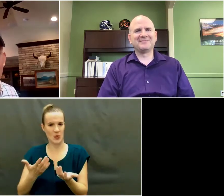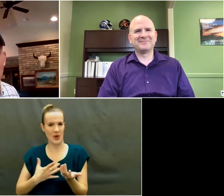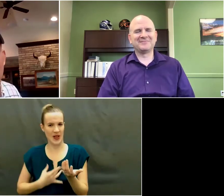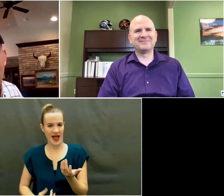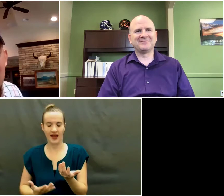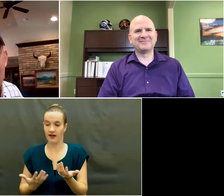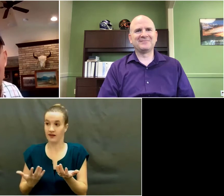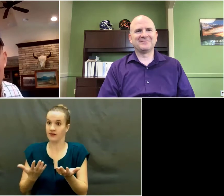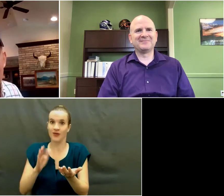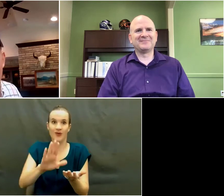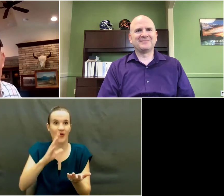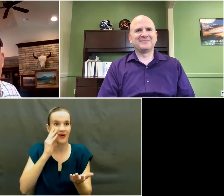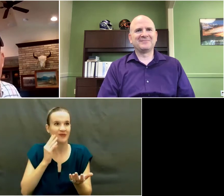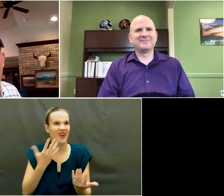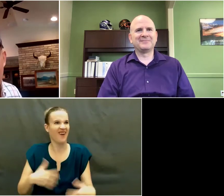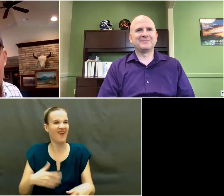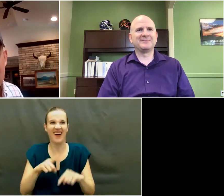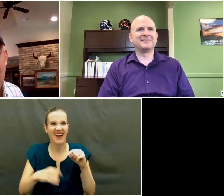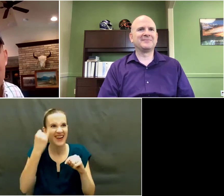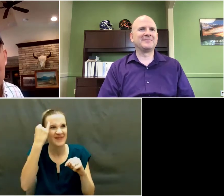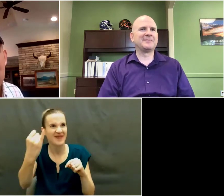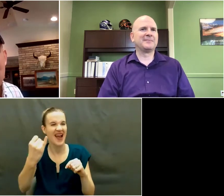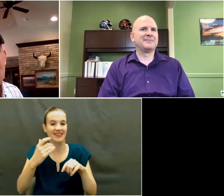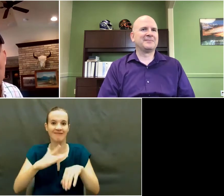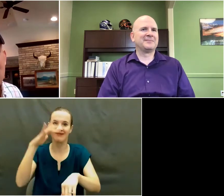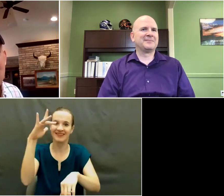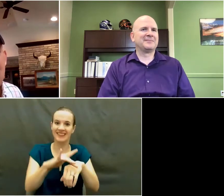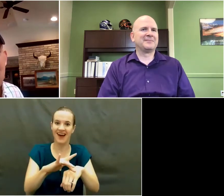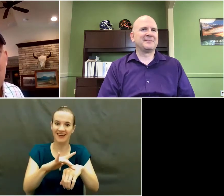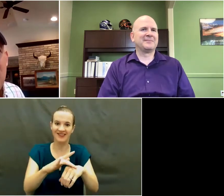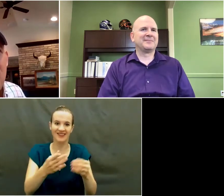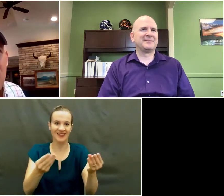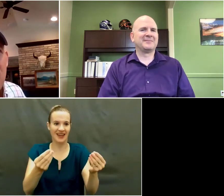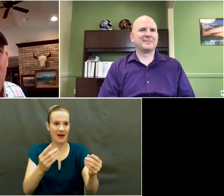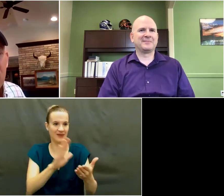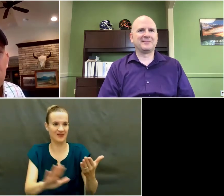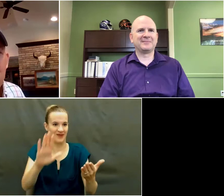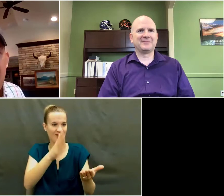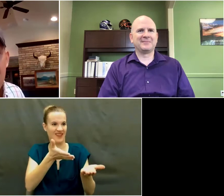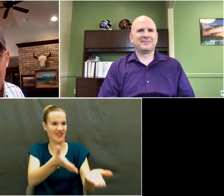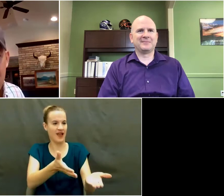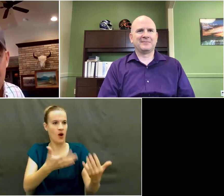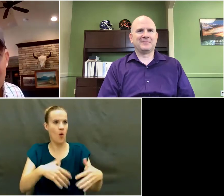what it would have been like to be on a campus and have an experience on the communication front,